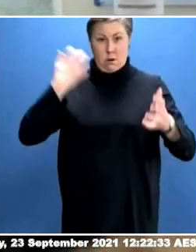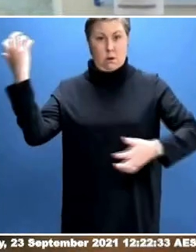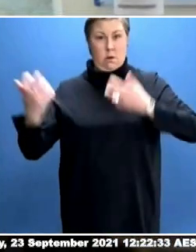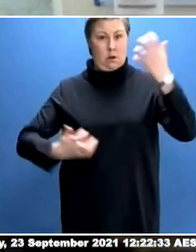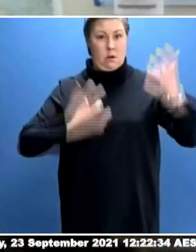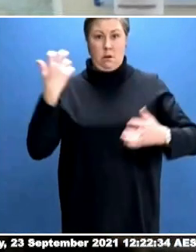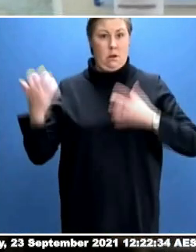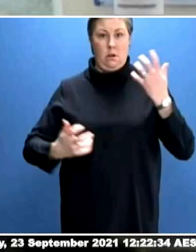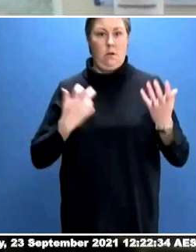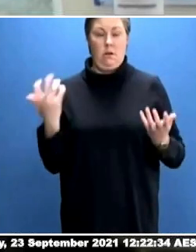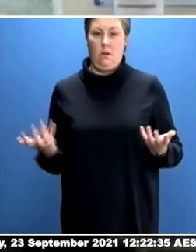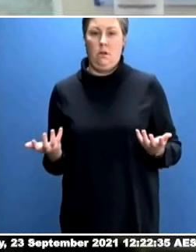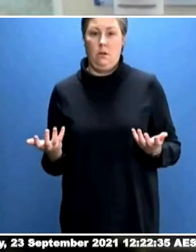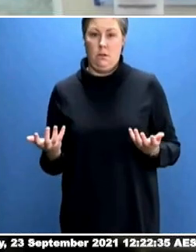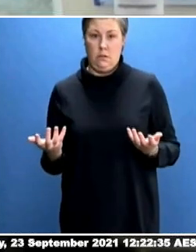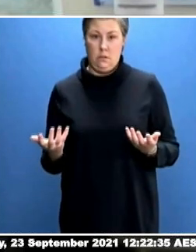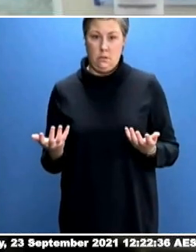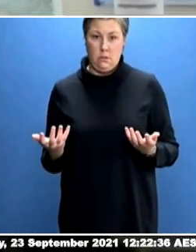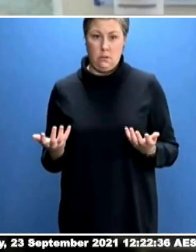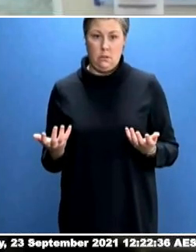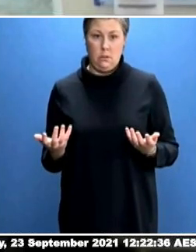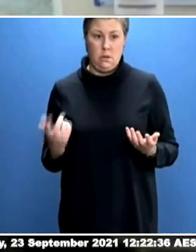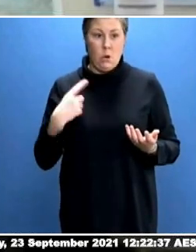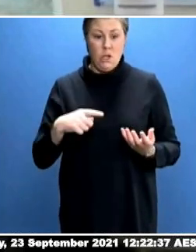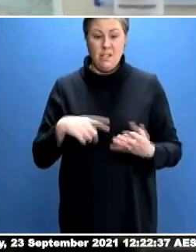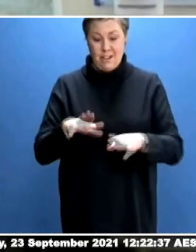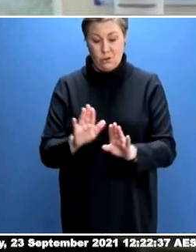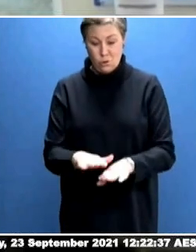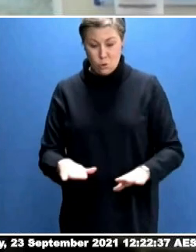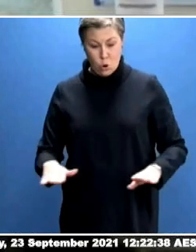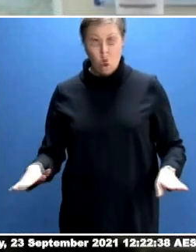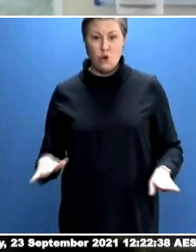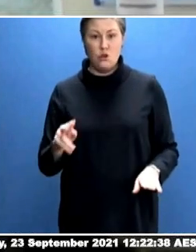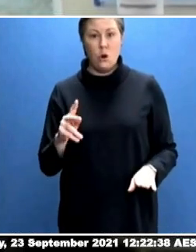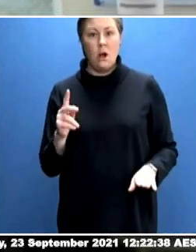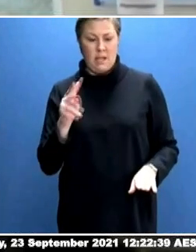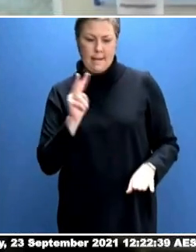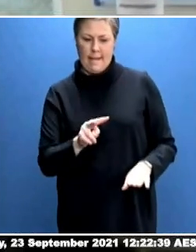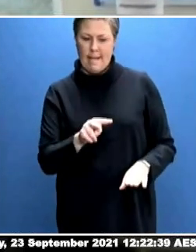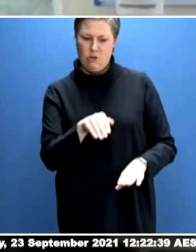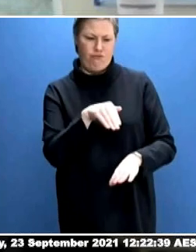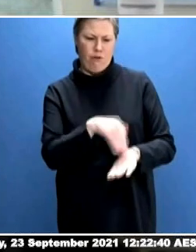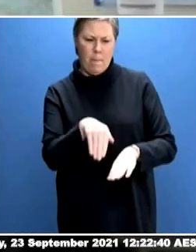for children that are seen as troubled children or committing crimes